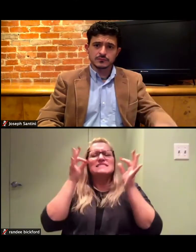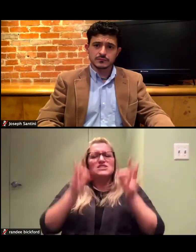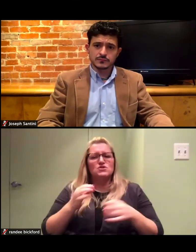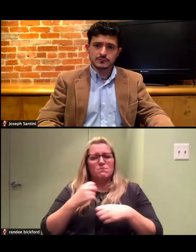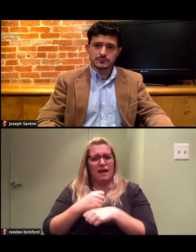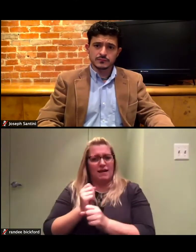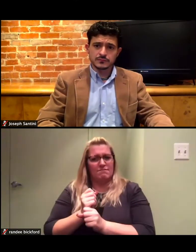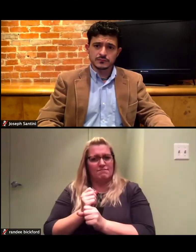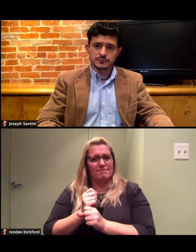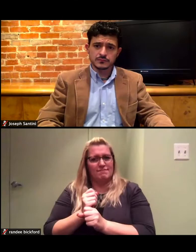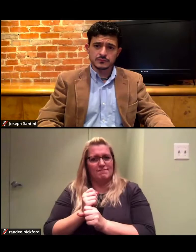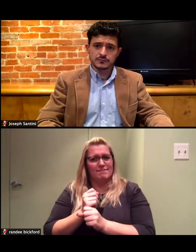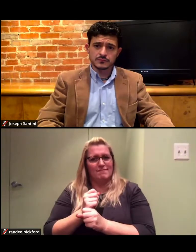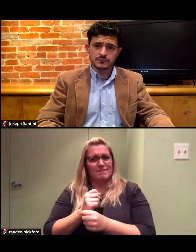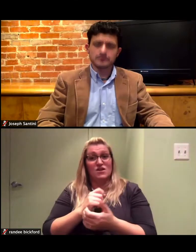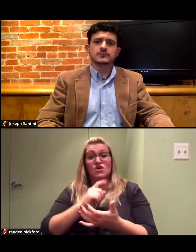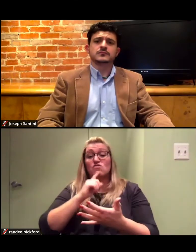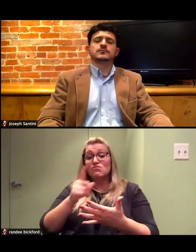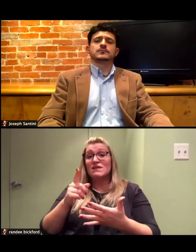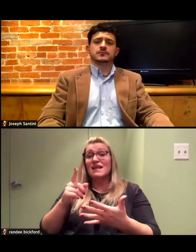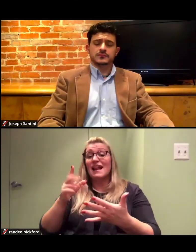And the sixth one is financial decision making.